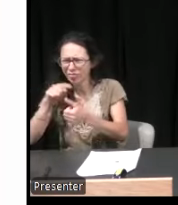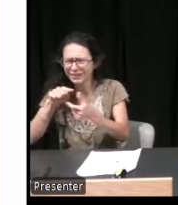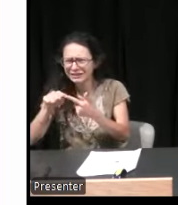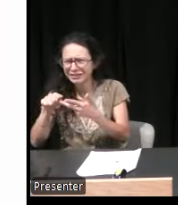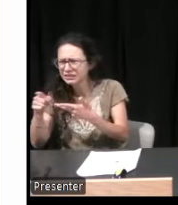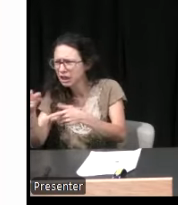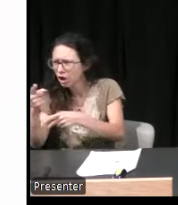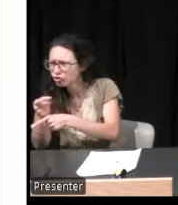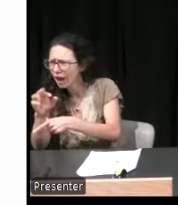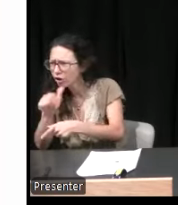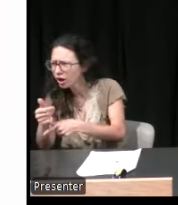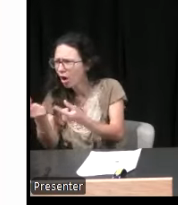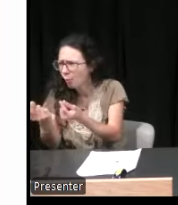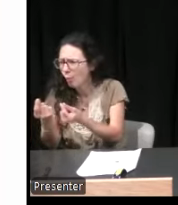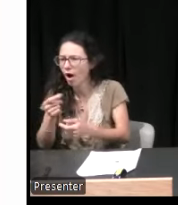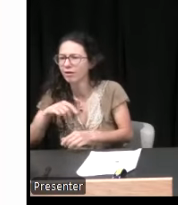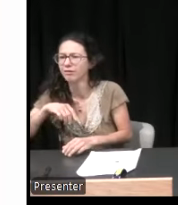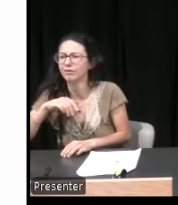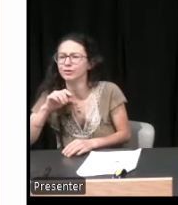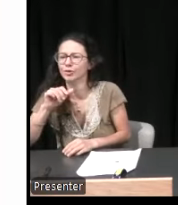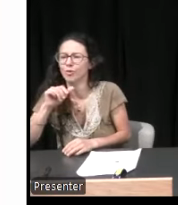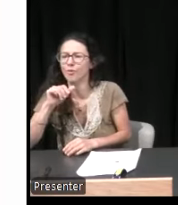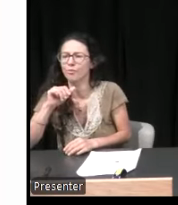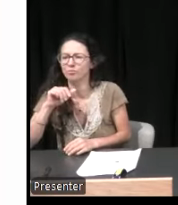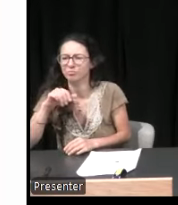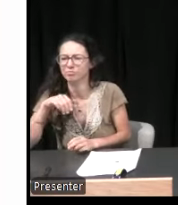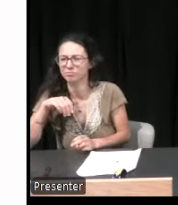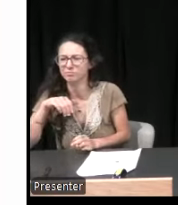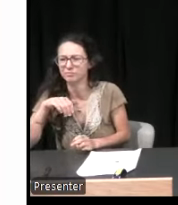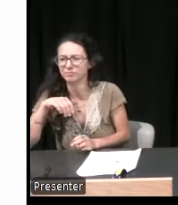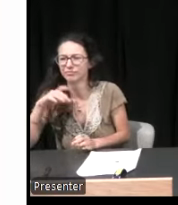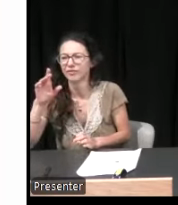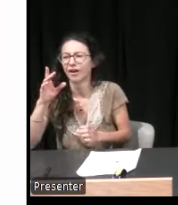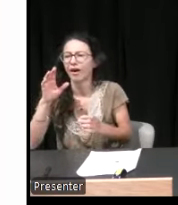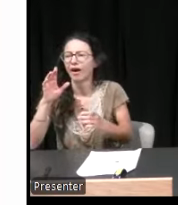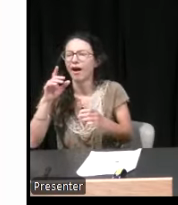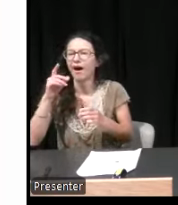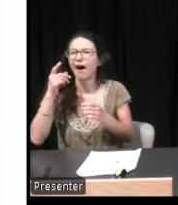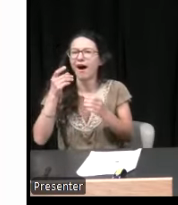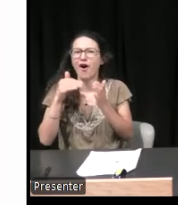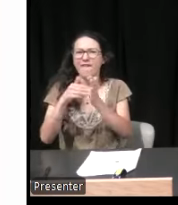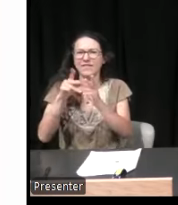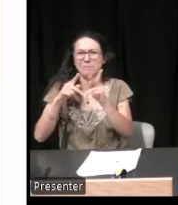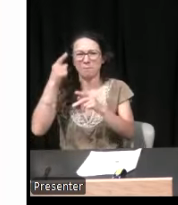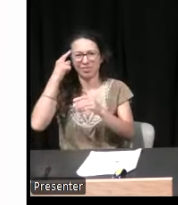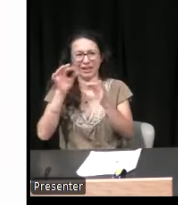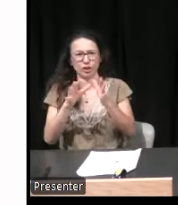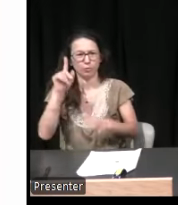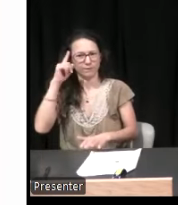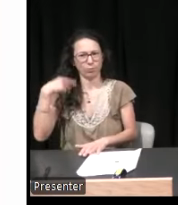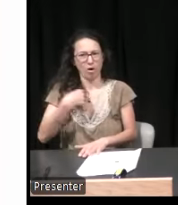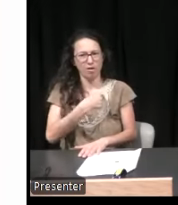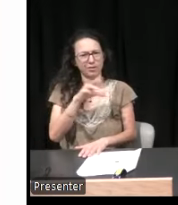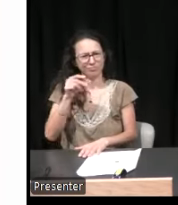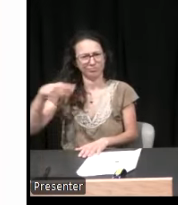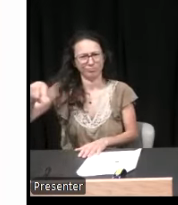them check in with the deaf person to make sure that there was under